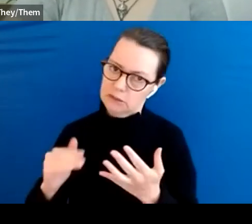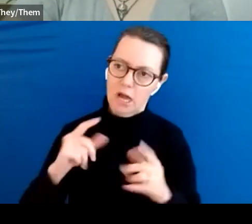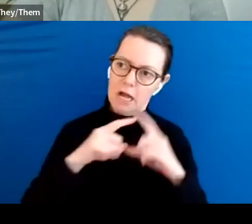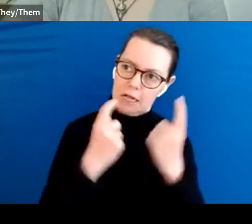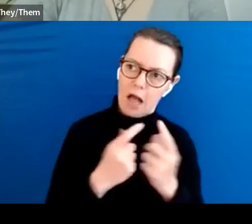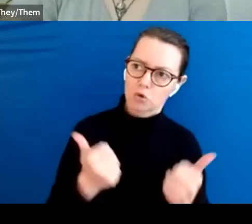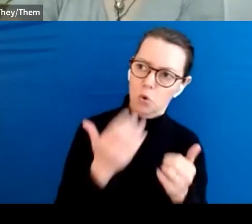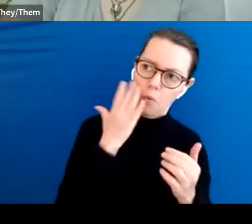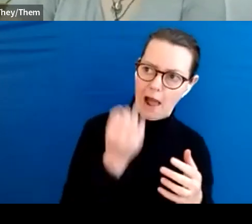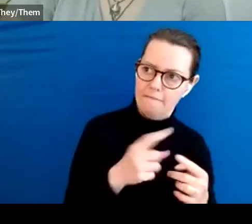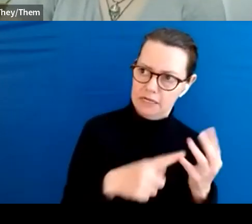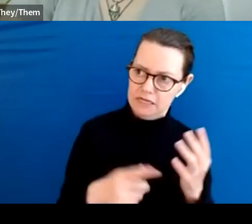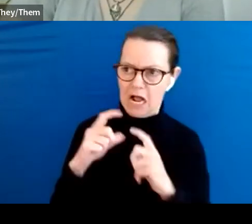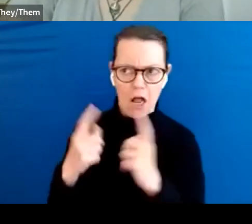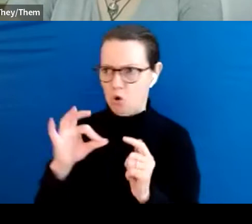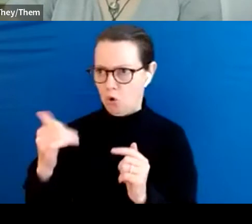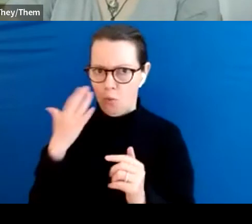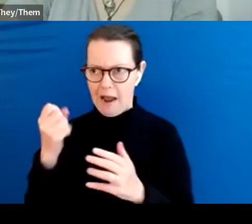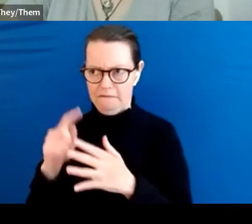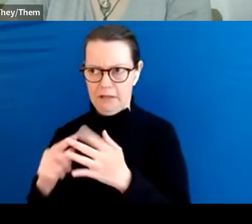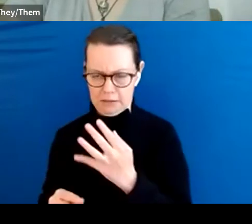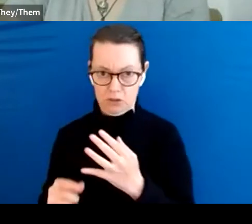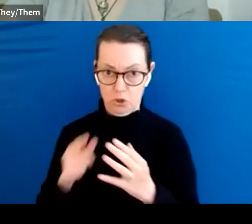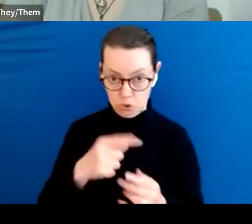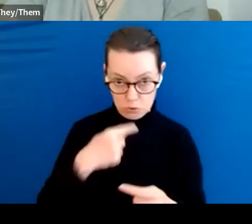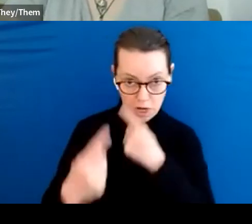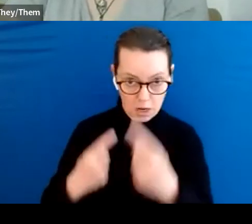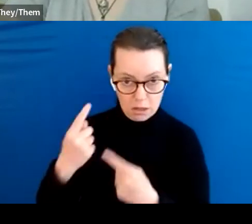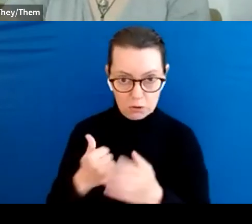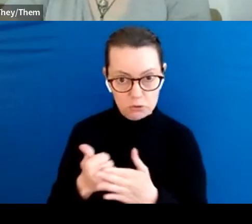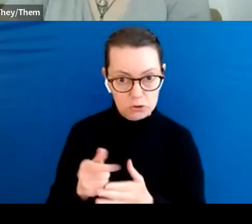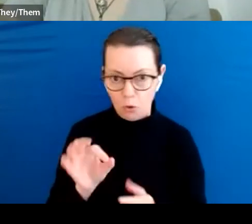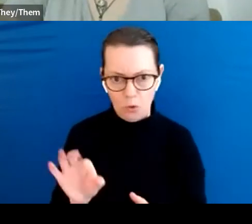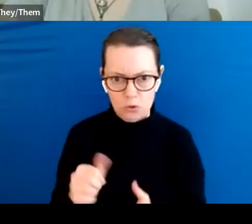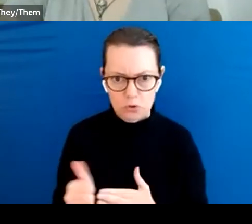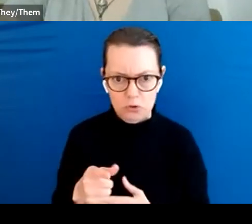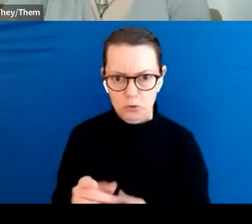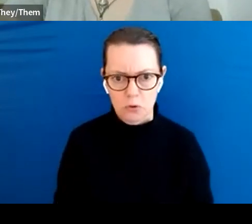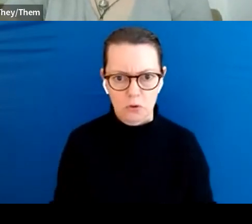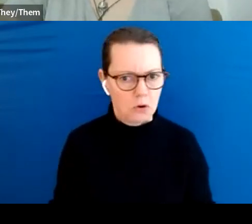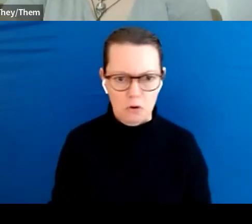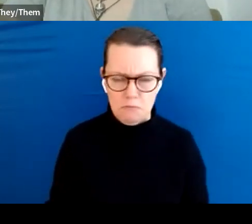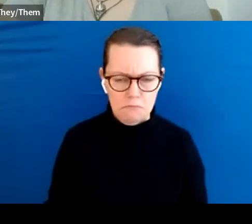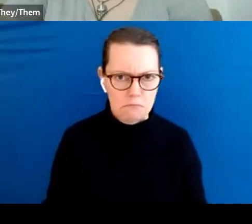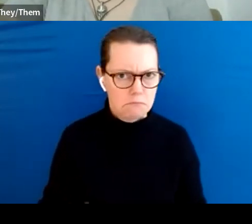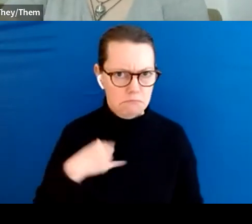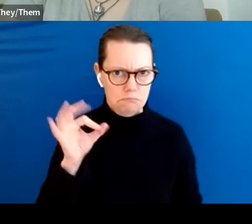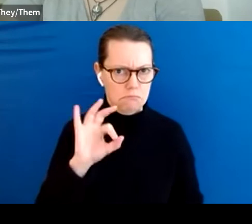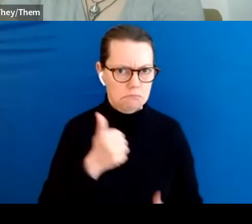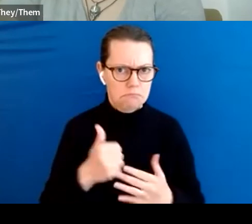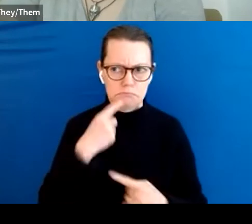Do you get the opportunity to have that conversation. Normally I'd aren't.